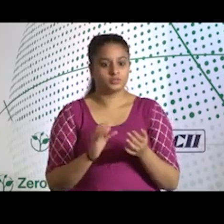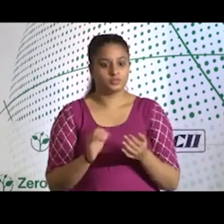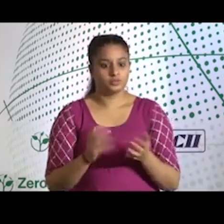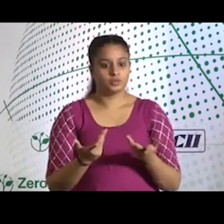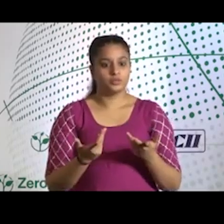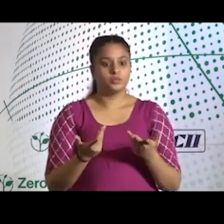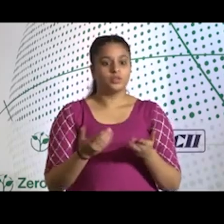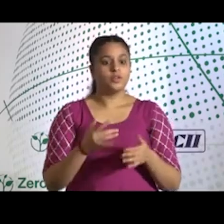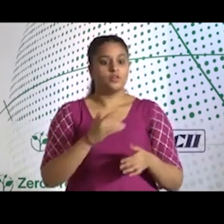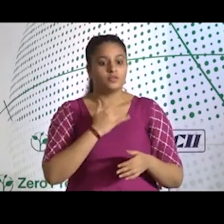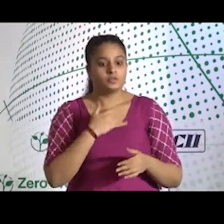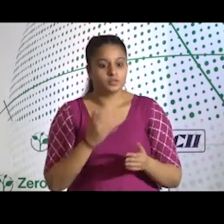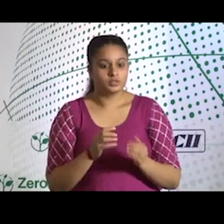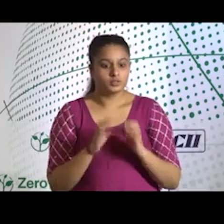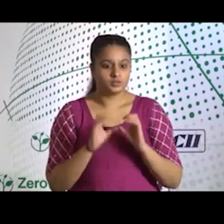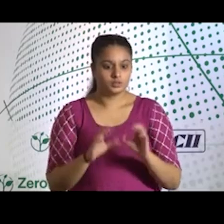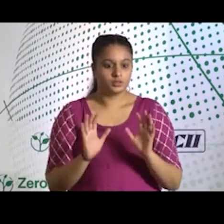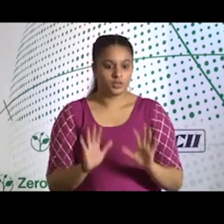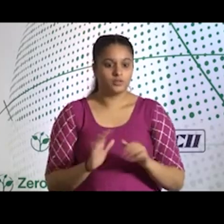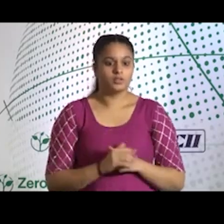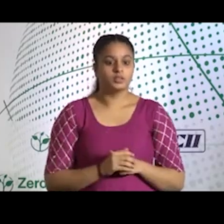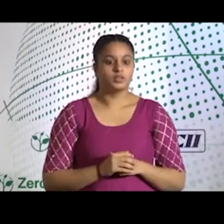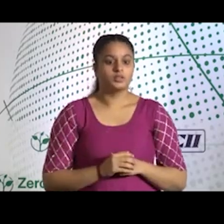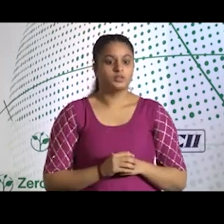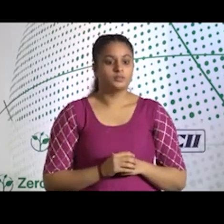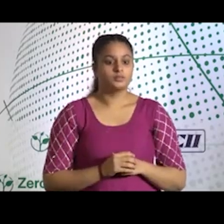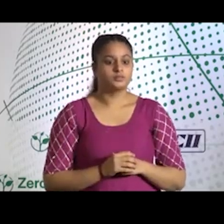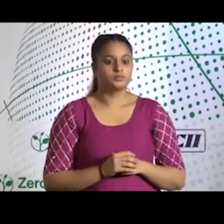We are likely to be moving to other disability groups as well.